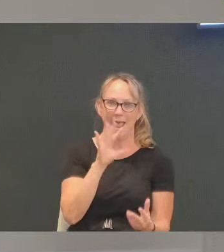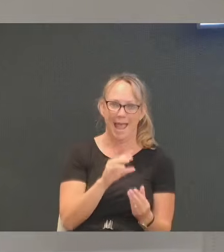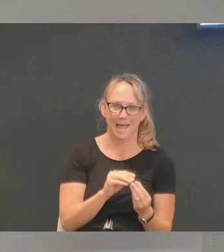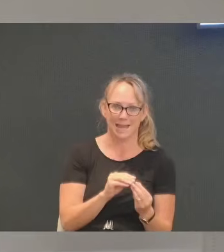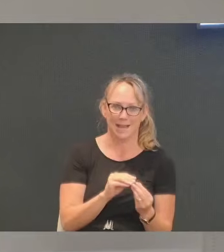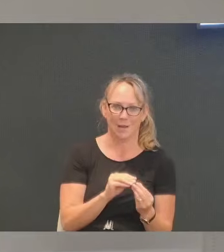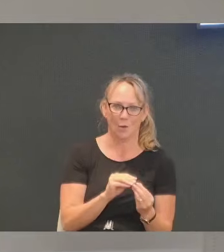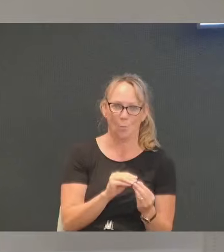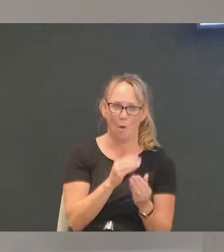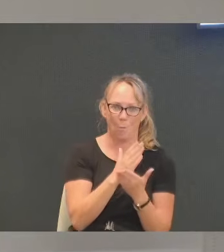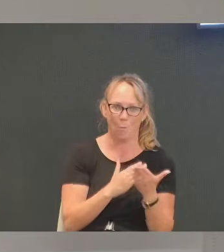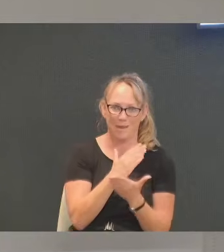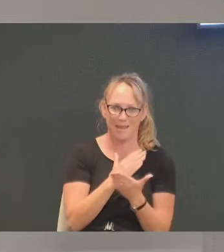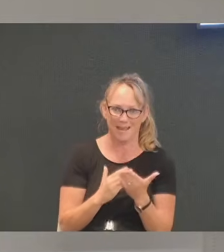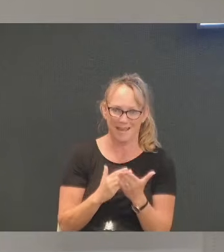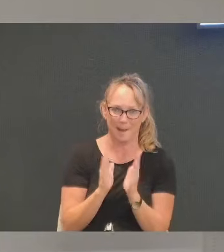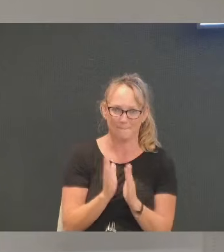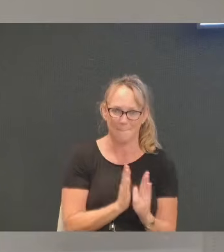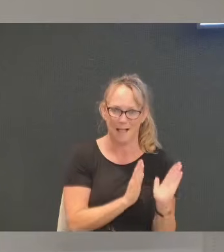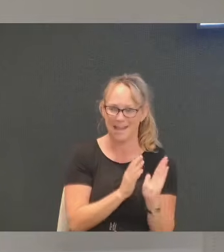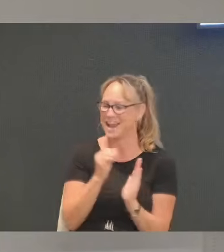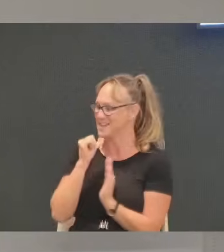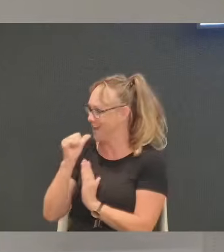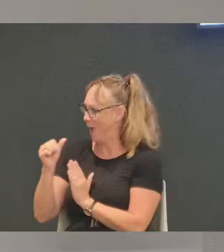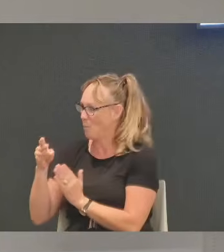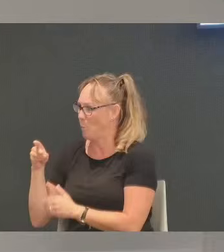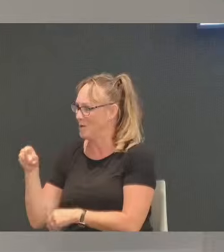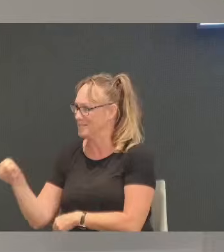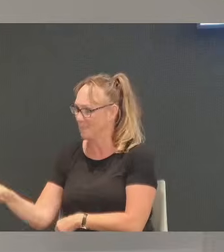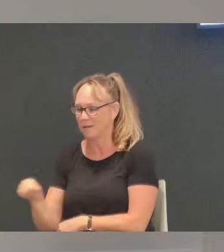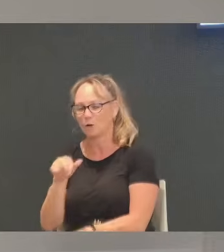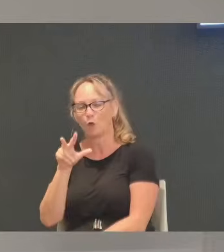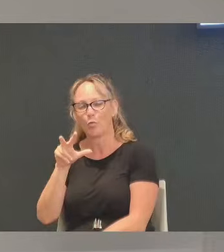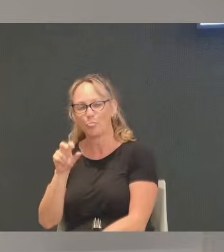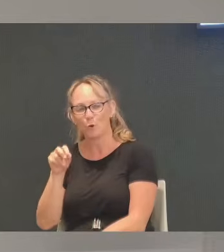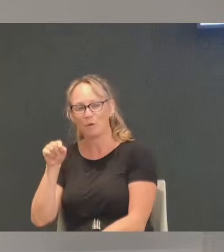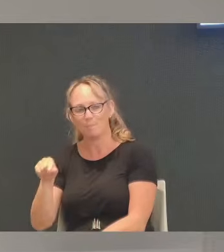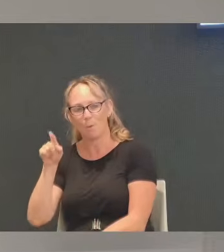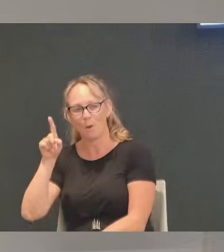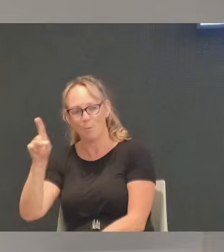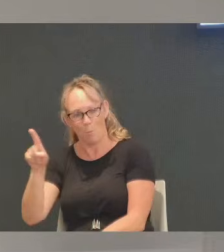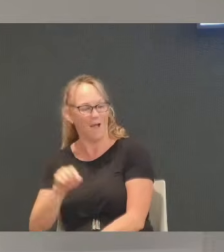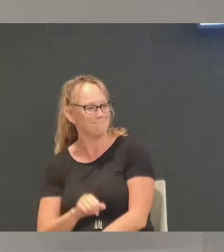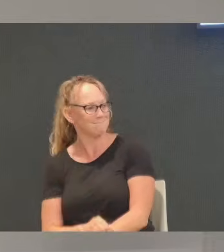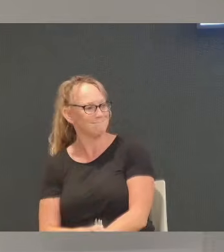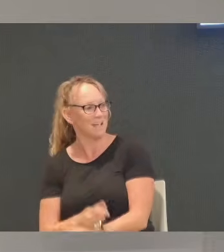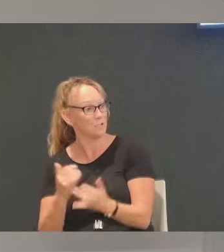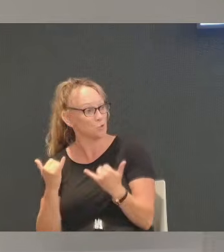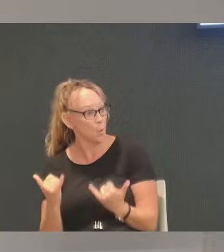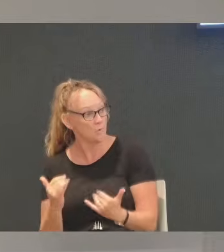it would have to be exactly what you said, the 30.1. So, we're up to a hundred million allocated,